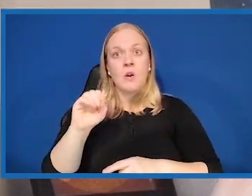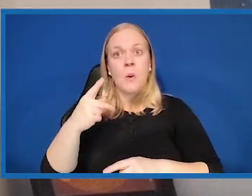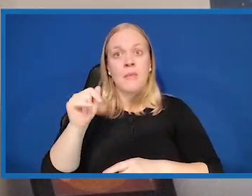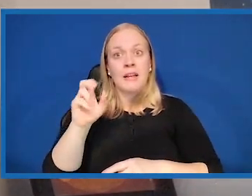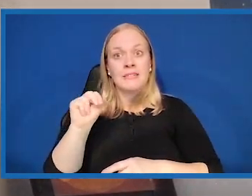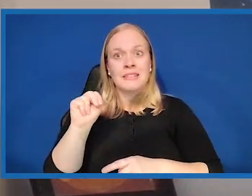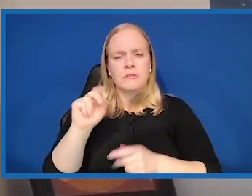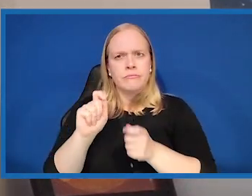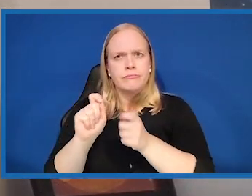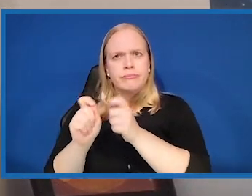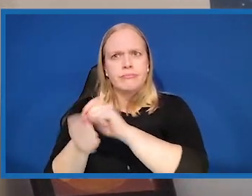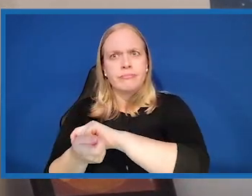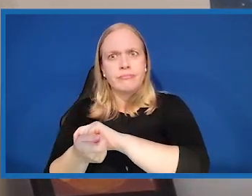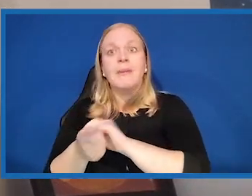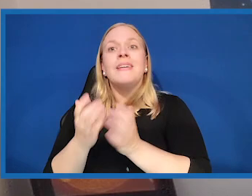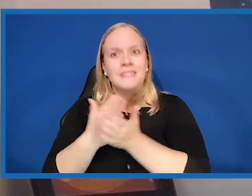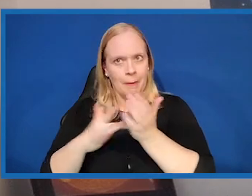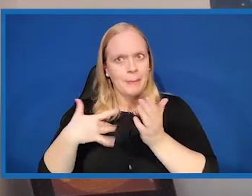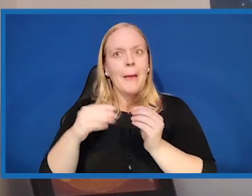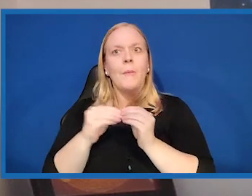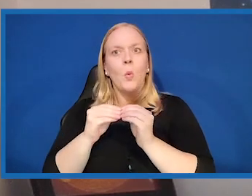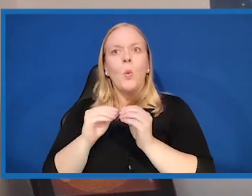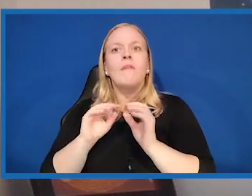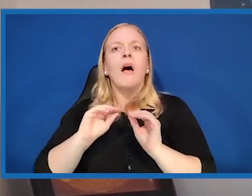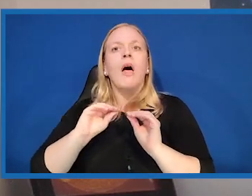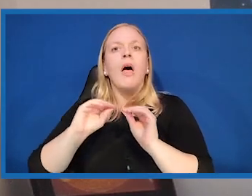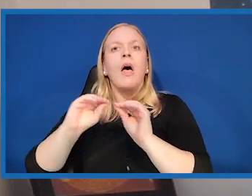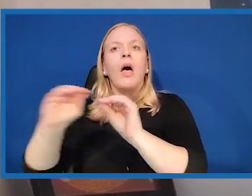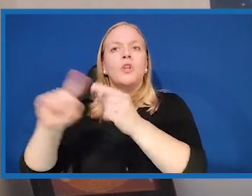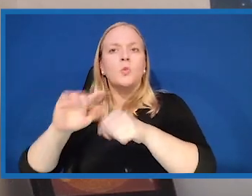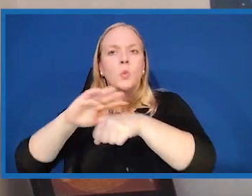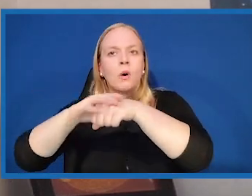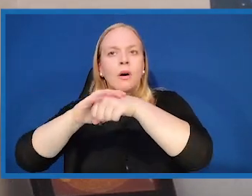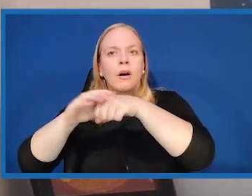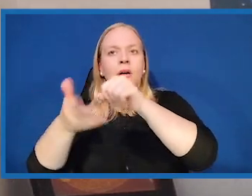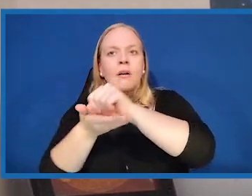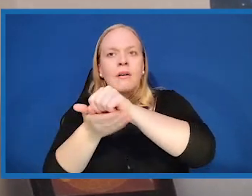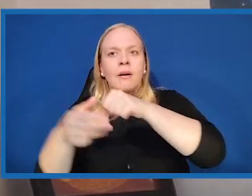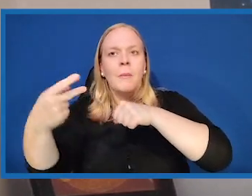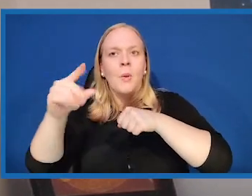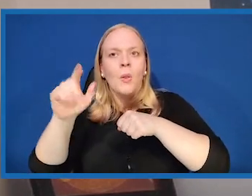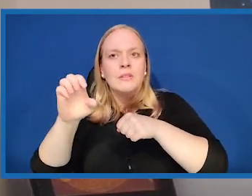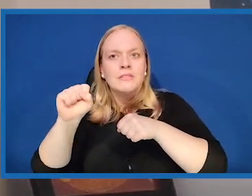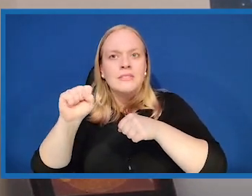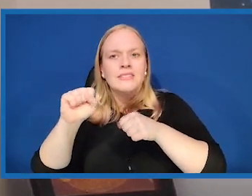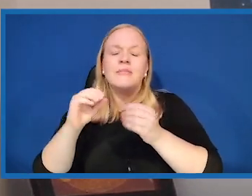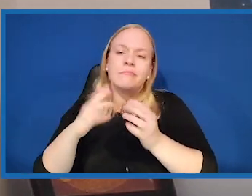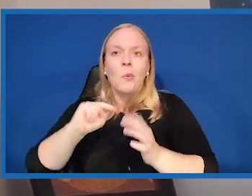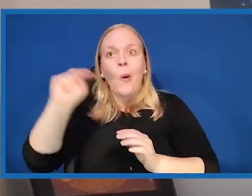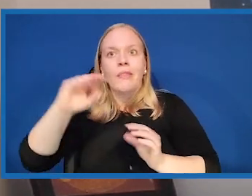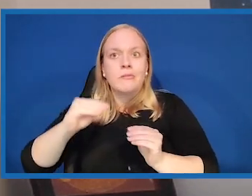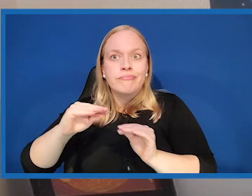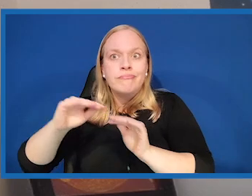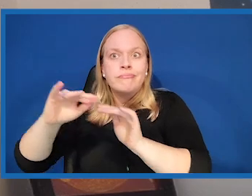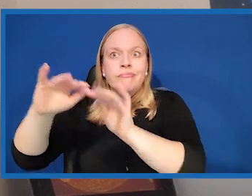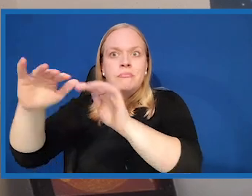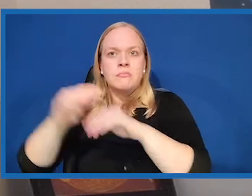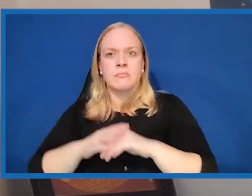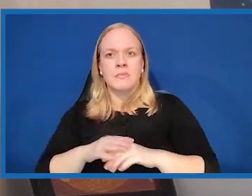LET'S SAY NORTH, AND SO NOW, YOU KNOW, HOW DOES IT AFFECT YOU? I'M LIKE, YOU KNOW, YOU LIVE ON A COAST, YOU DON'T CARE ABOUT OPEN OCEAN. WELL, THAT PHYTOPLANKTON